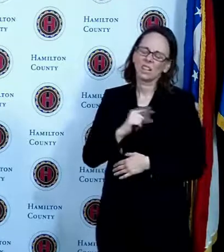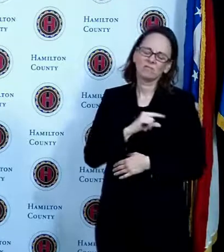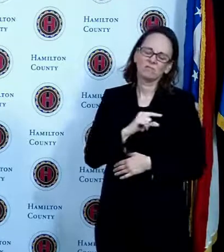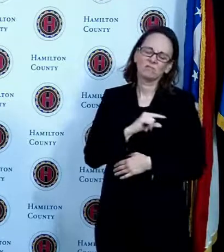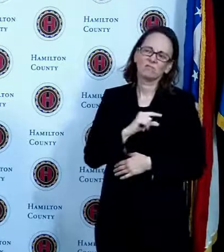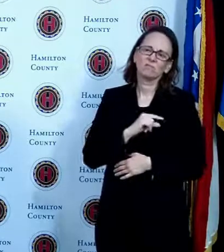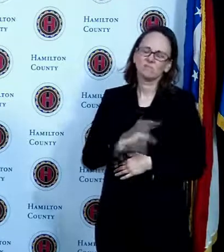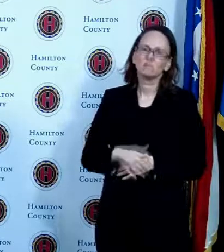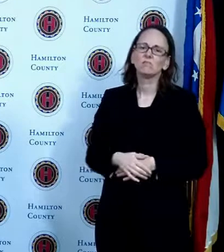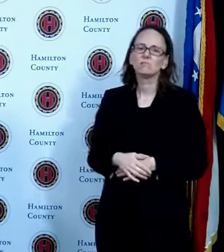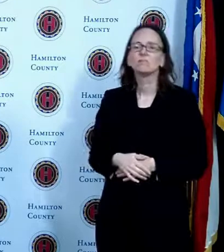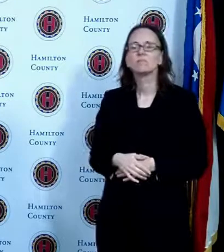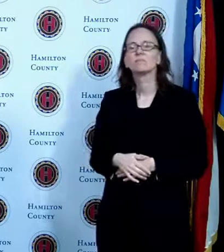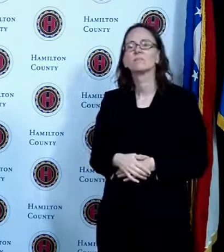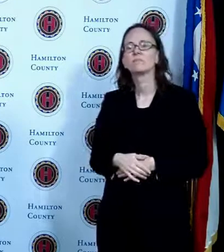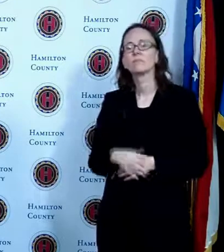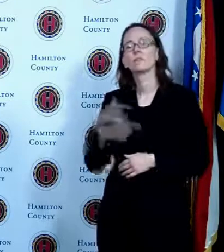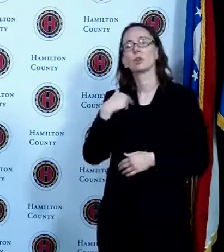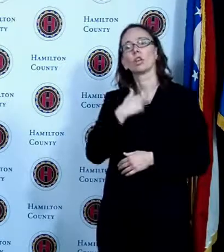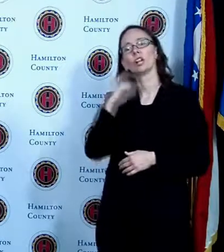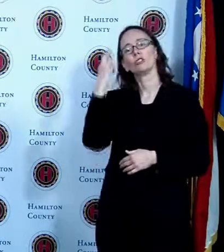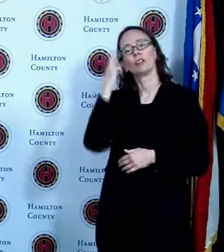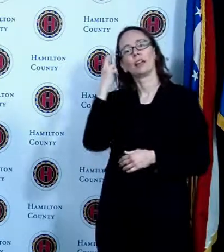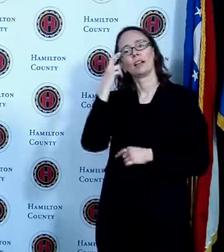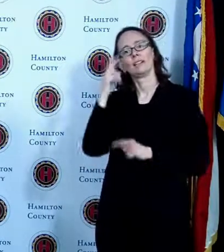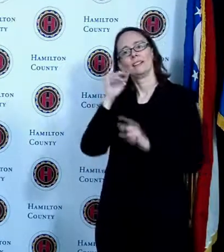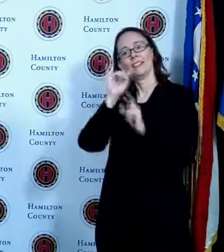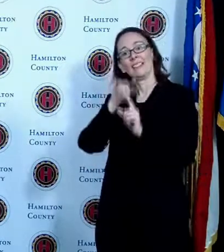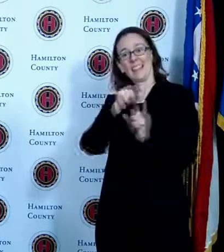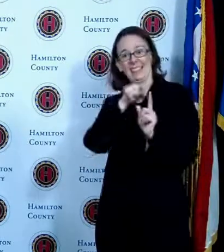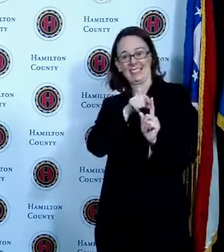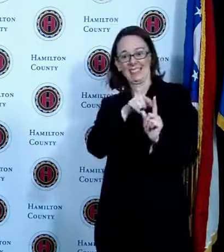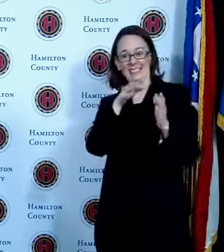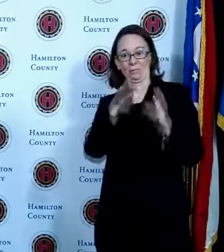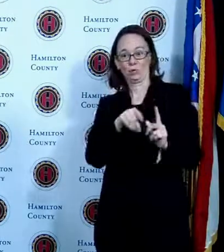we realize this is someone's loved one and that's why we work so hard on this